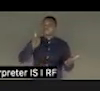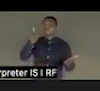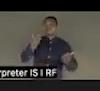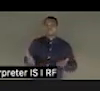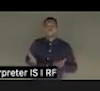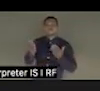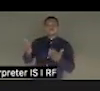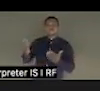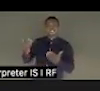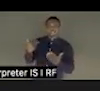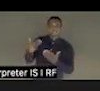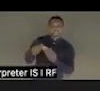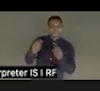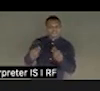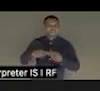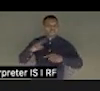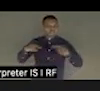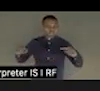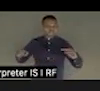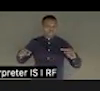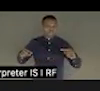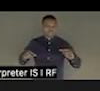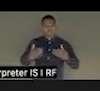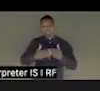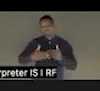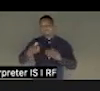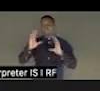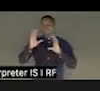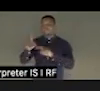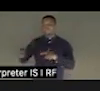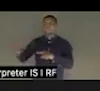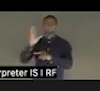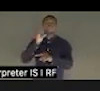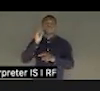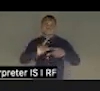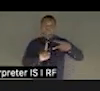And based on these activities we are then going to create a training course on how